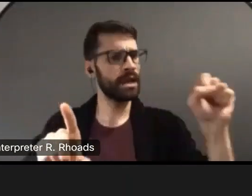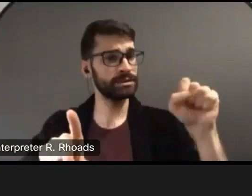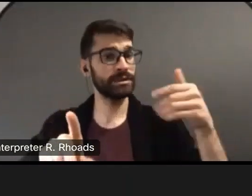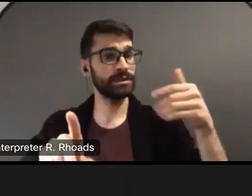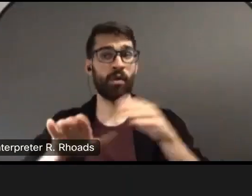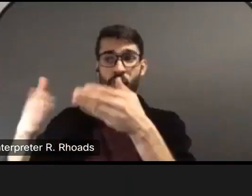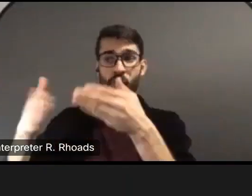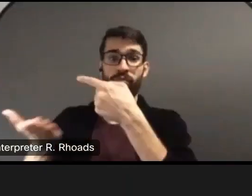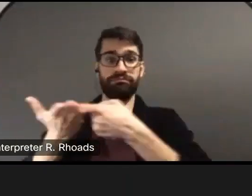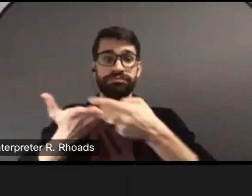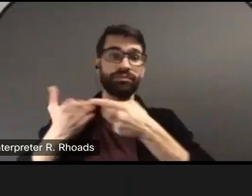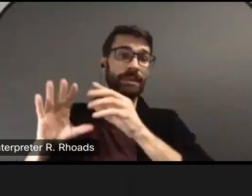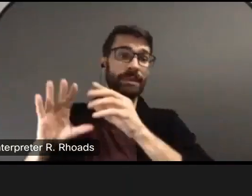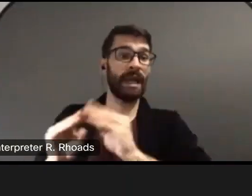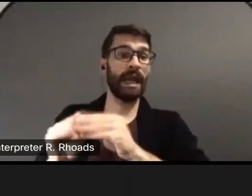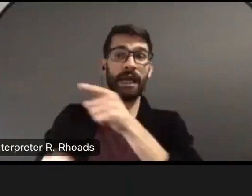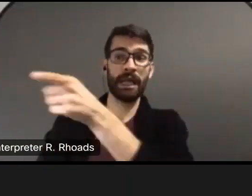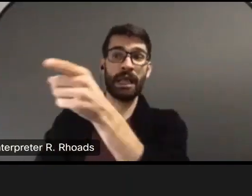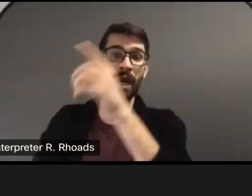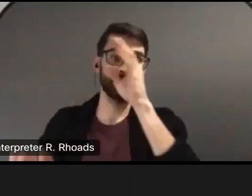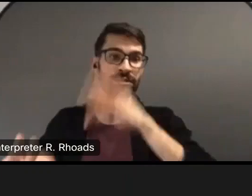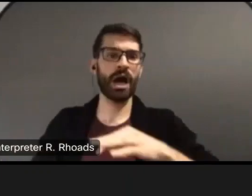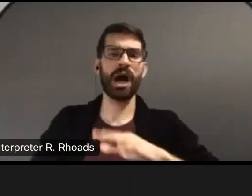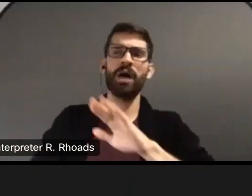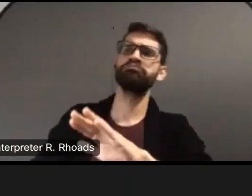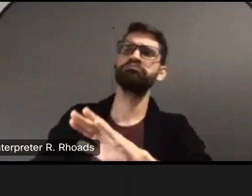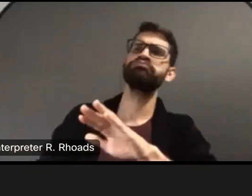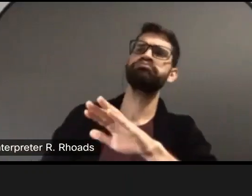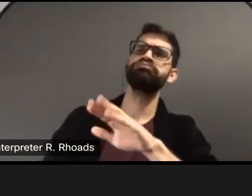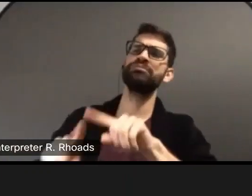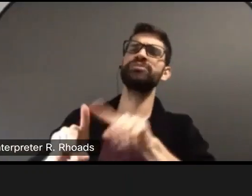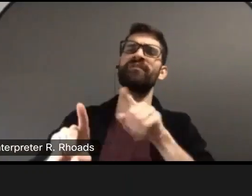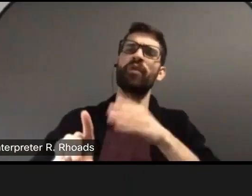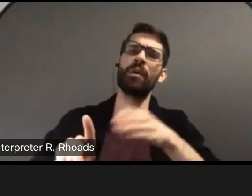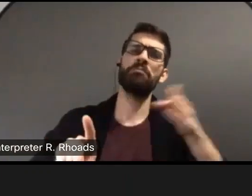a different action. (Williams) I agree I agree with you. (Fast) Okay thank you.